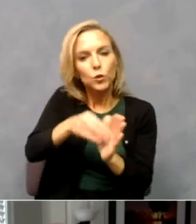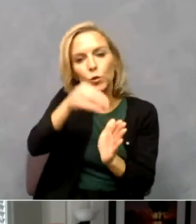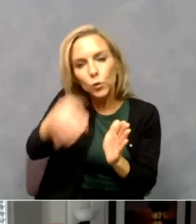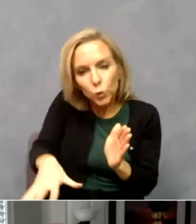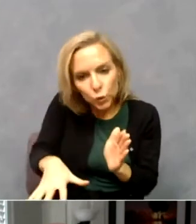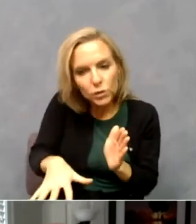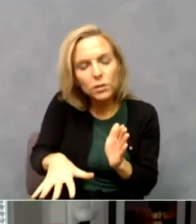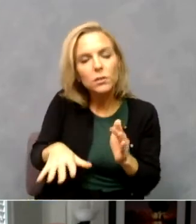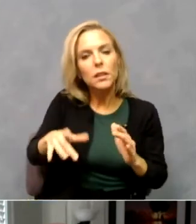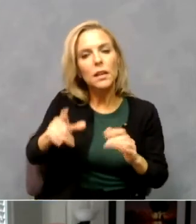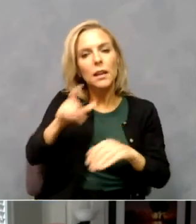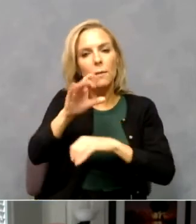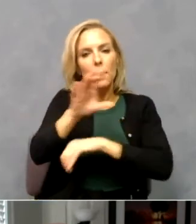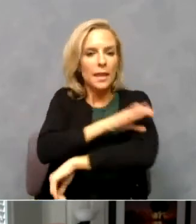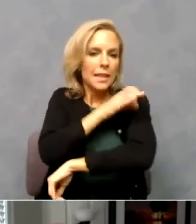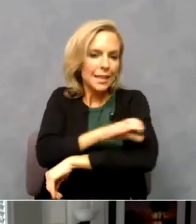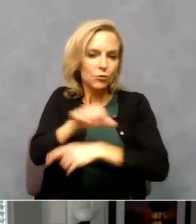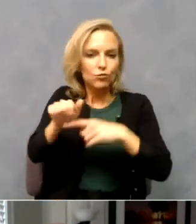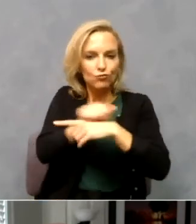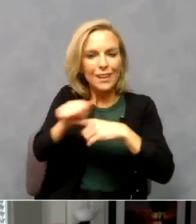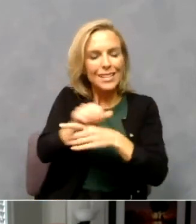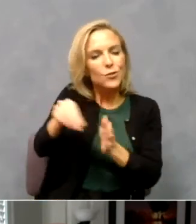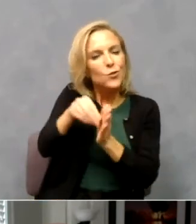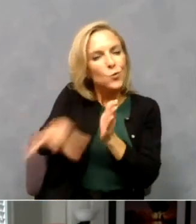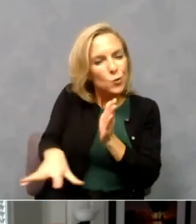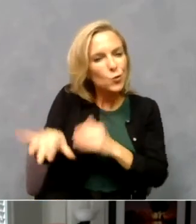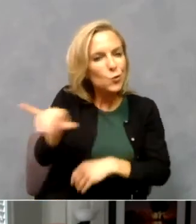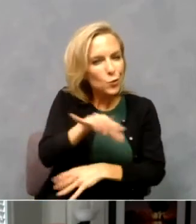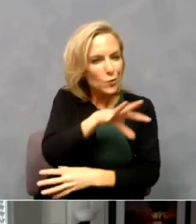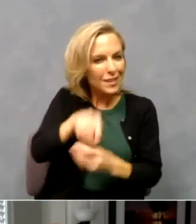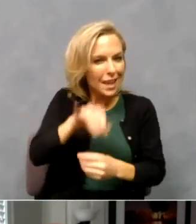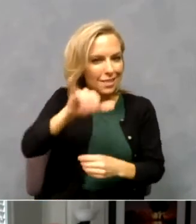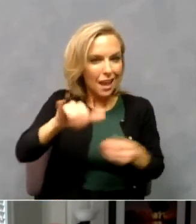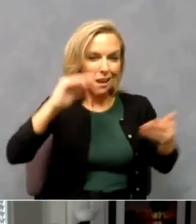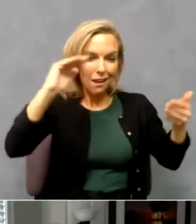who are in that setting. So it's all health care personnel in clinical care